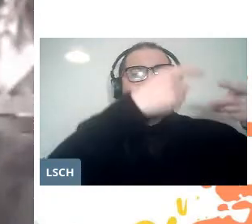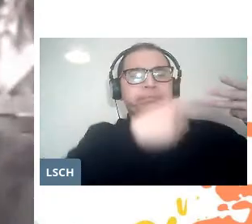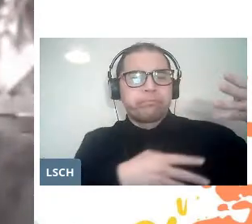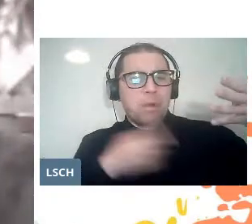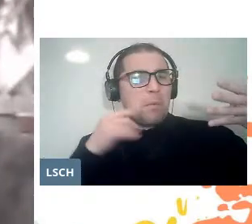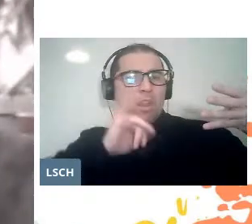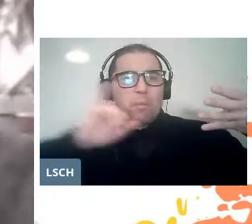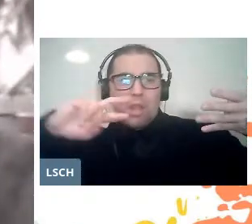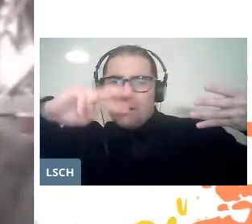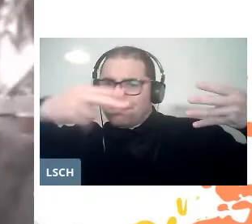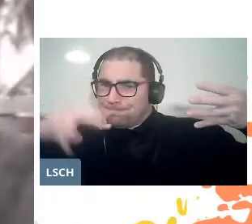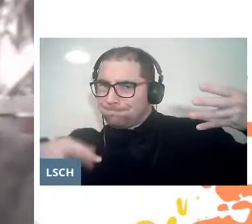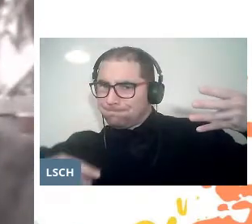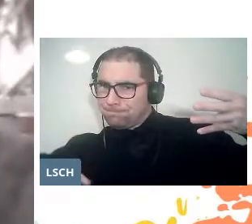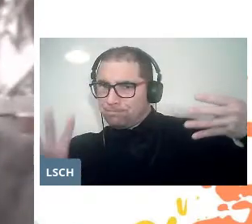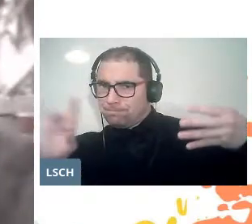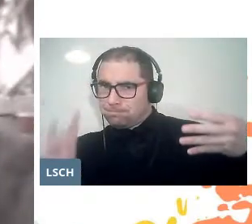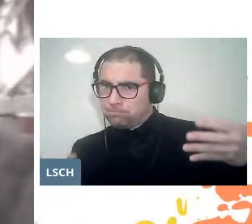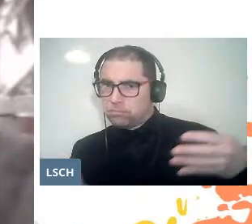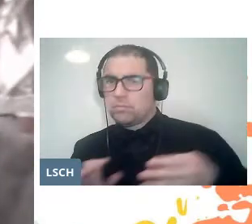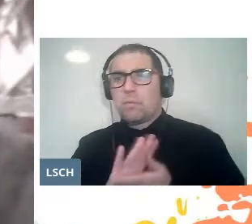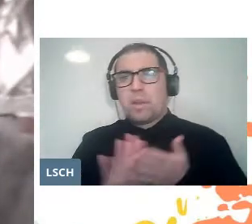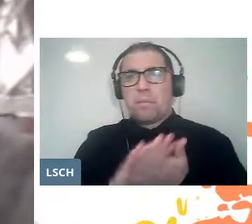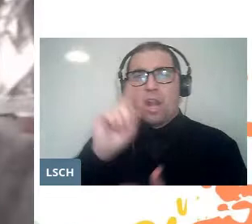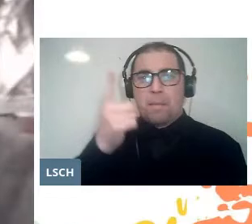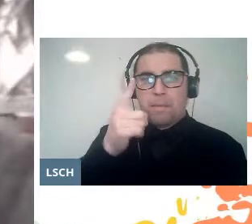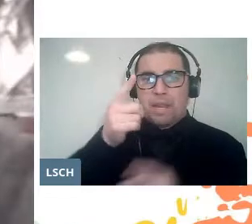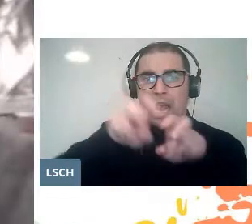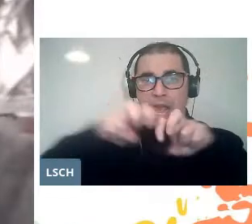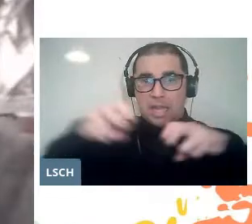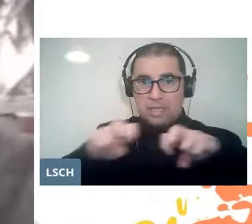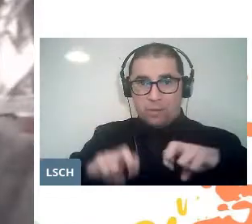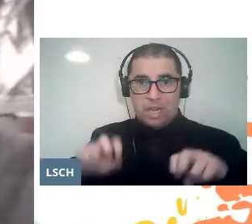In his first symphony, the orchestra used by Hayden is rather small.